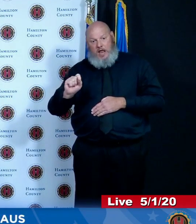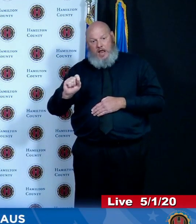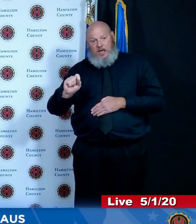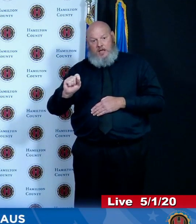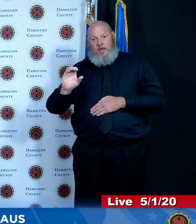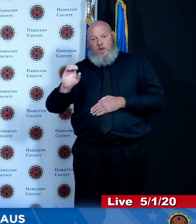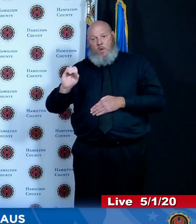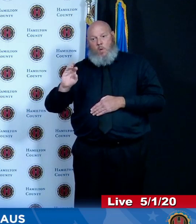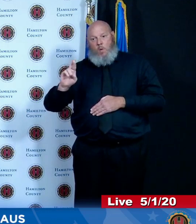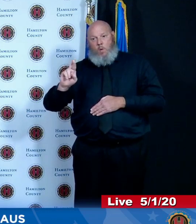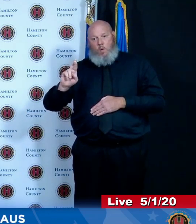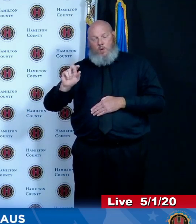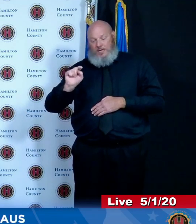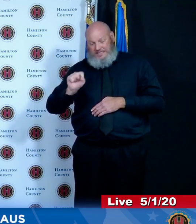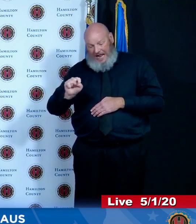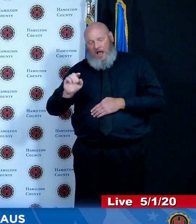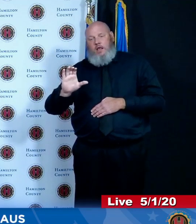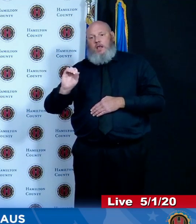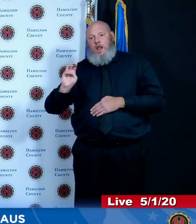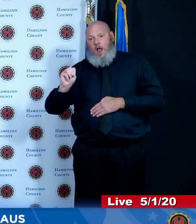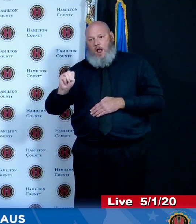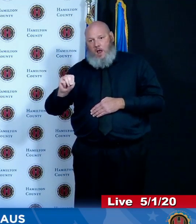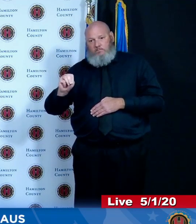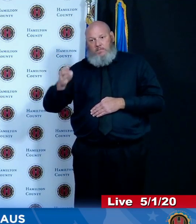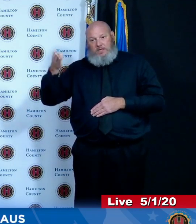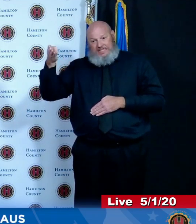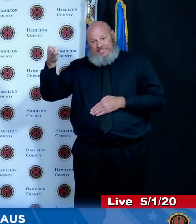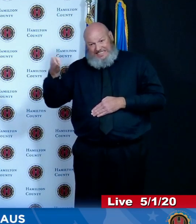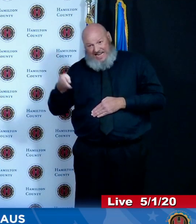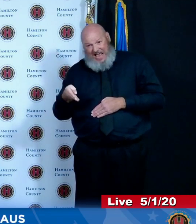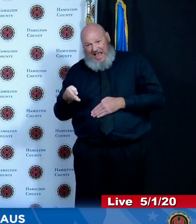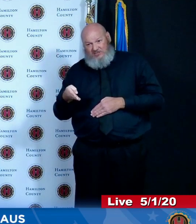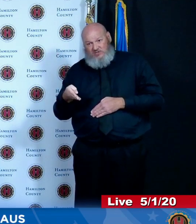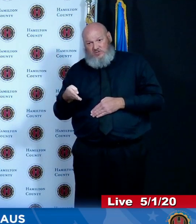screening tool provided by the Centers for Disease Control to see if they are